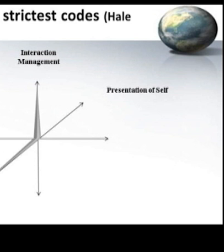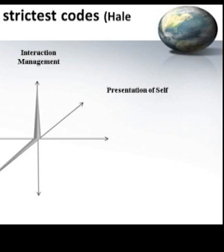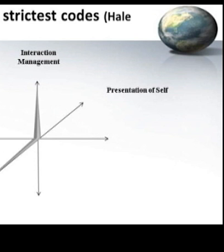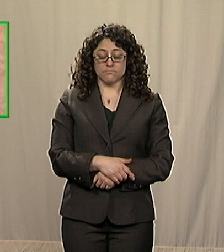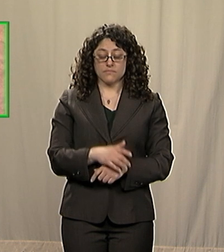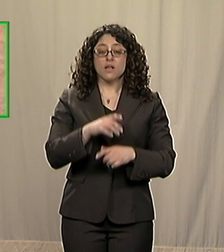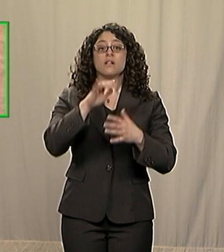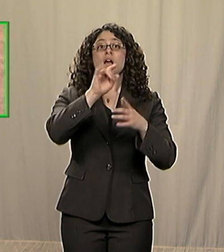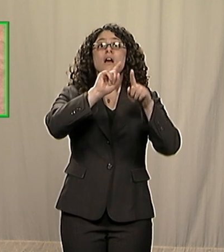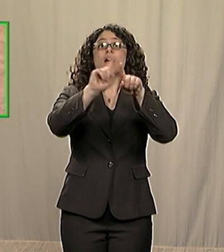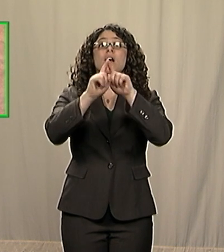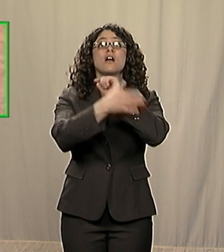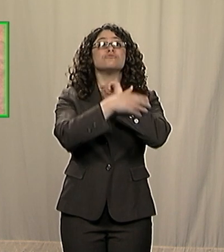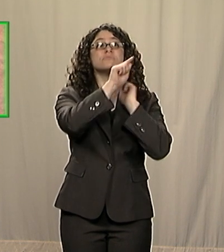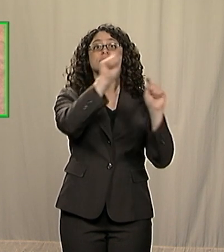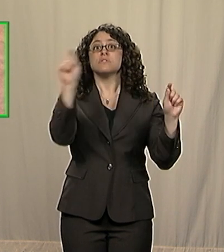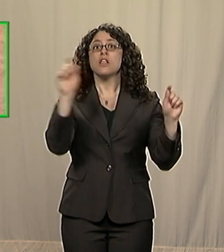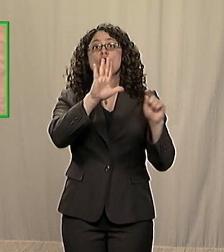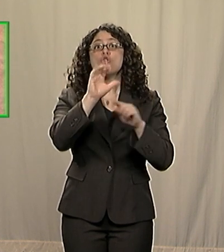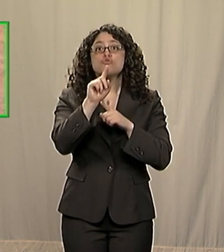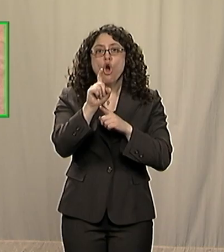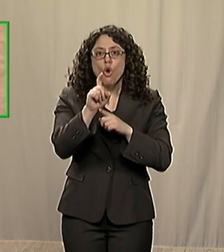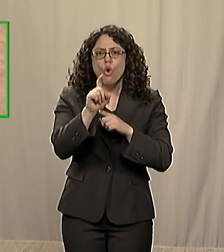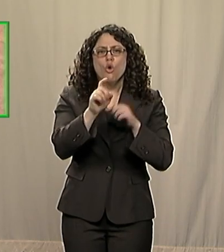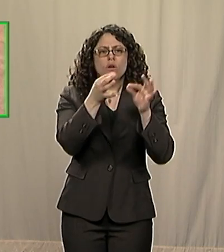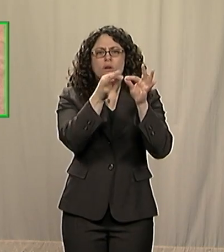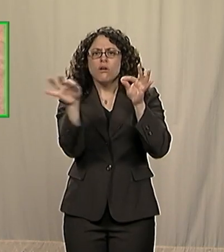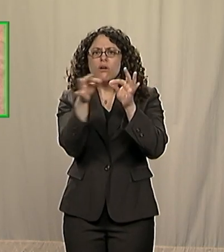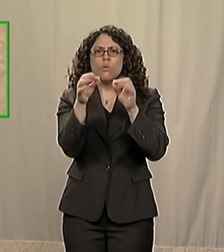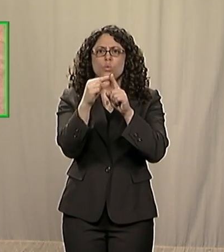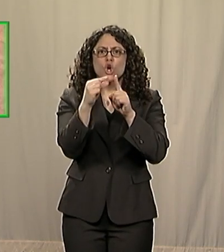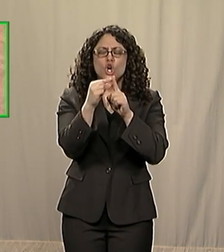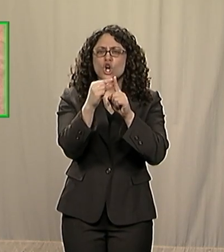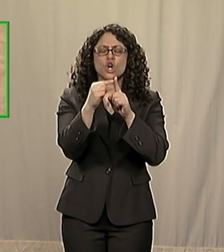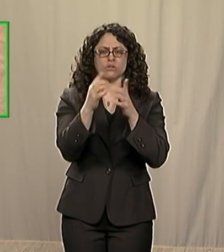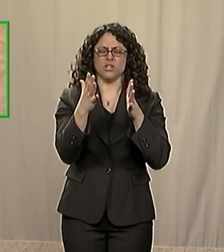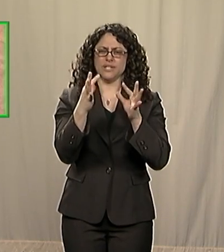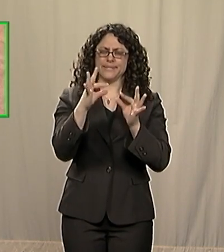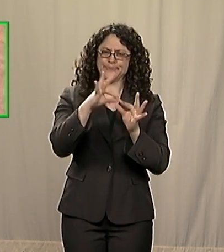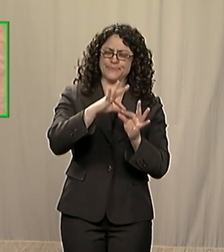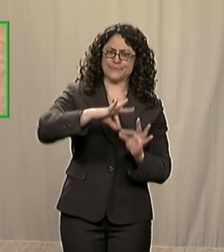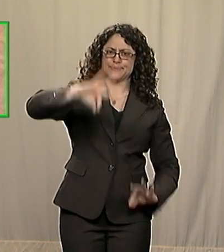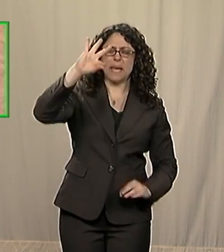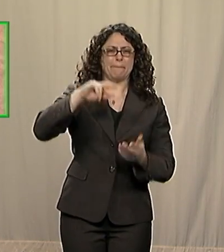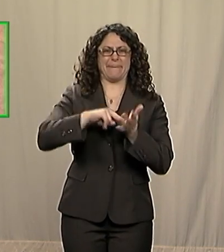Most of the codes has wording such that presentation of self of the interpreter was disallowed.